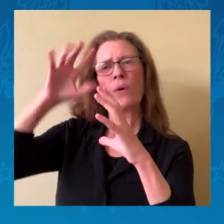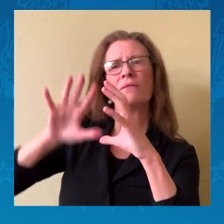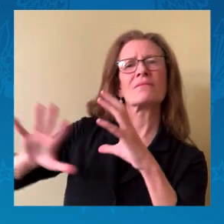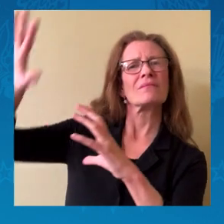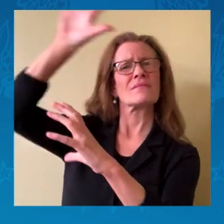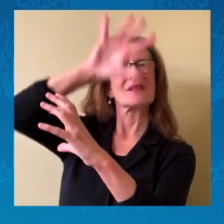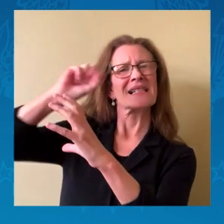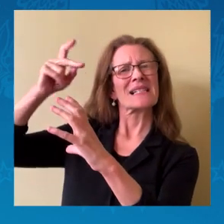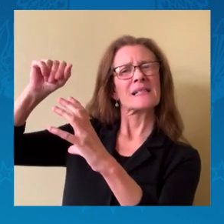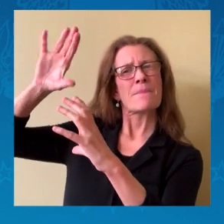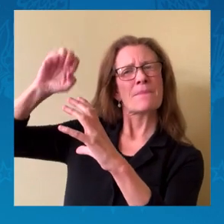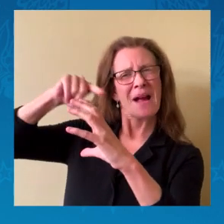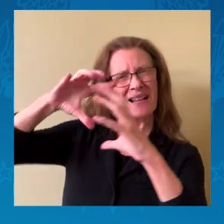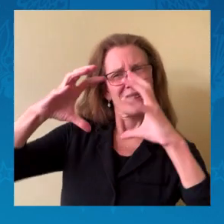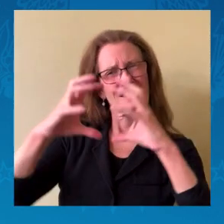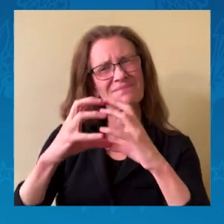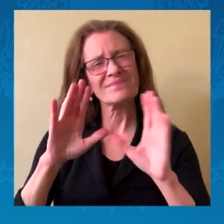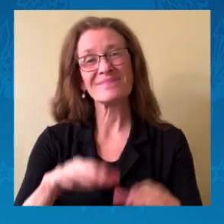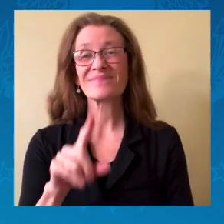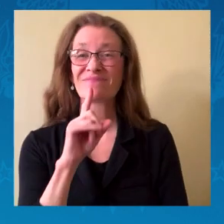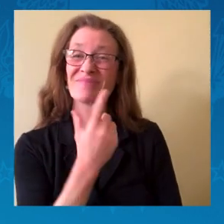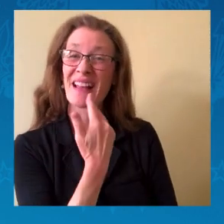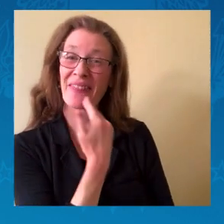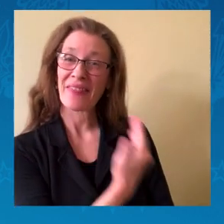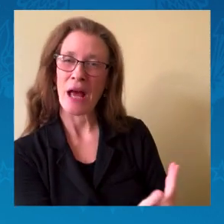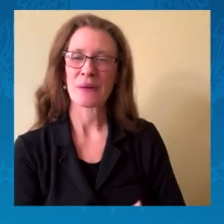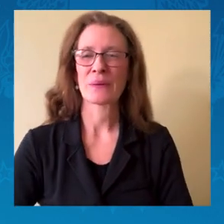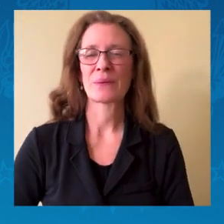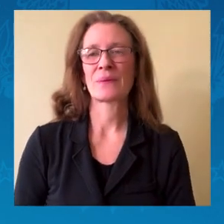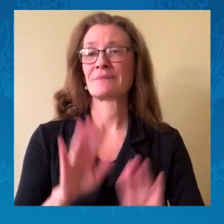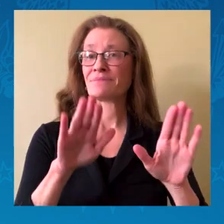Next, I want to ask Deputy Secretary of State Wendy Sherman